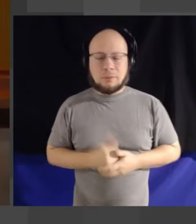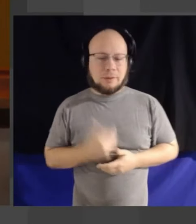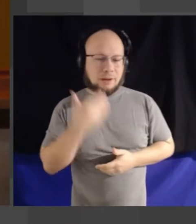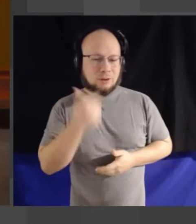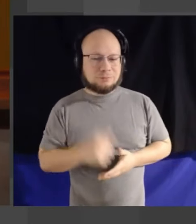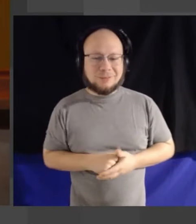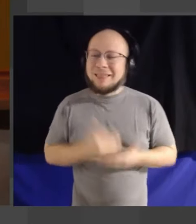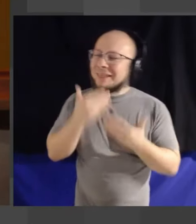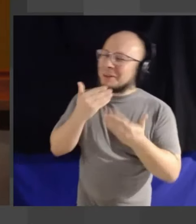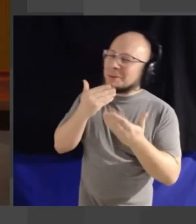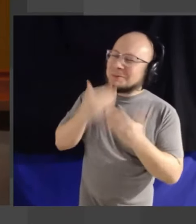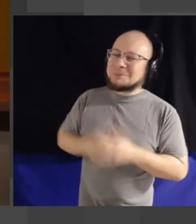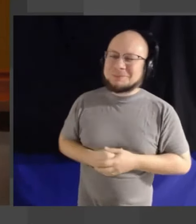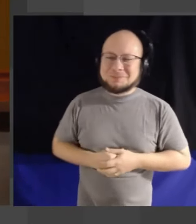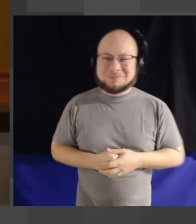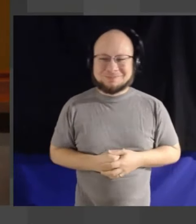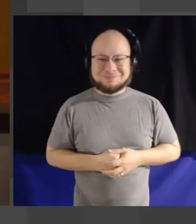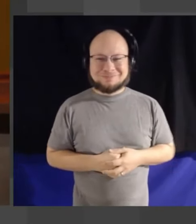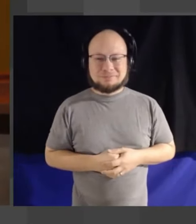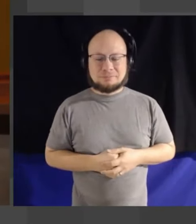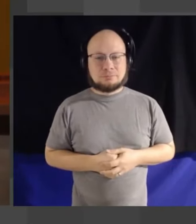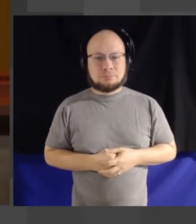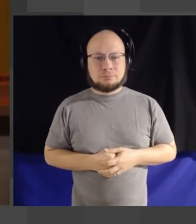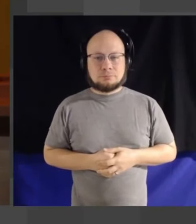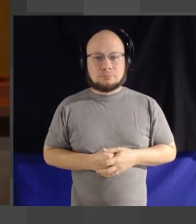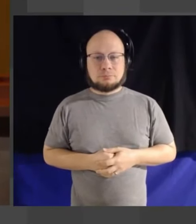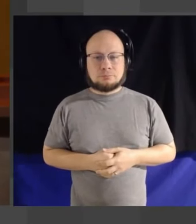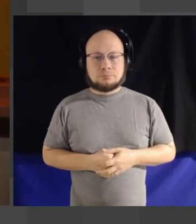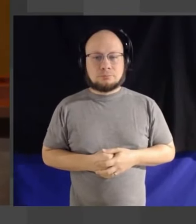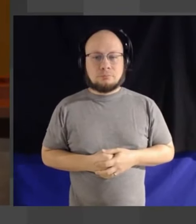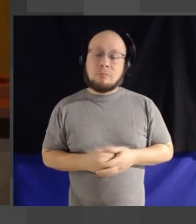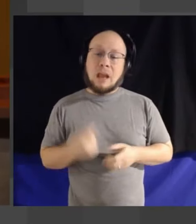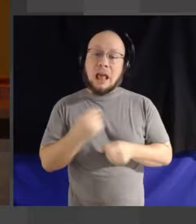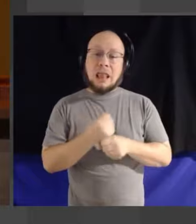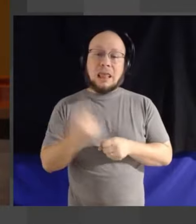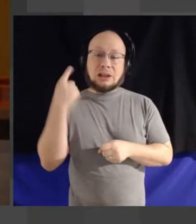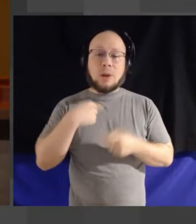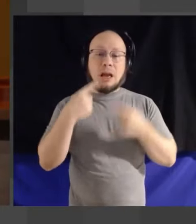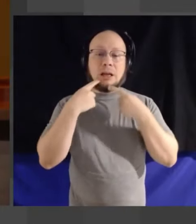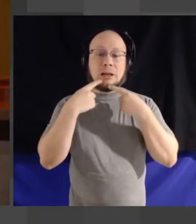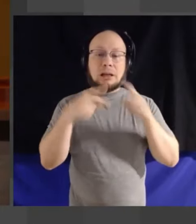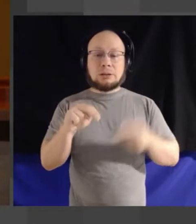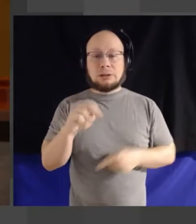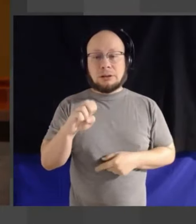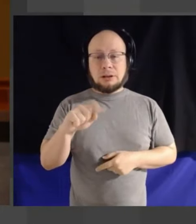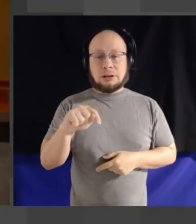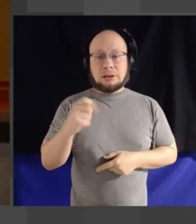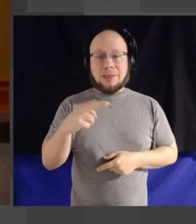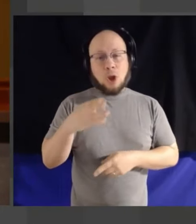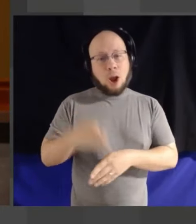THANK YOU. THANK YOU SO MUCH, JENS.